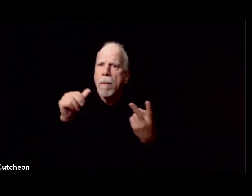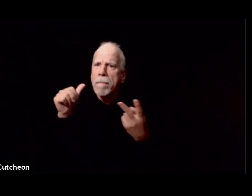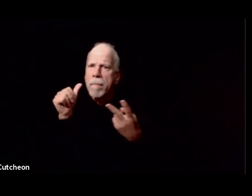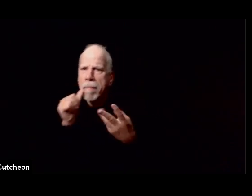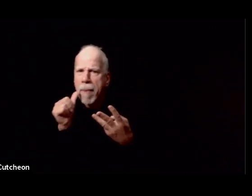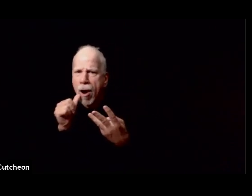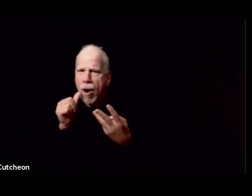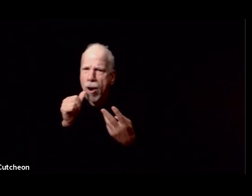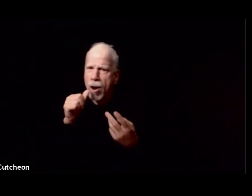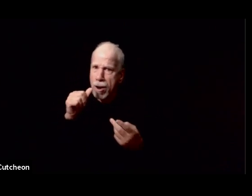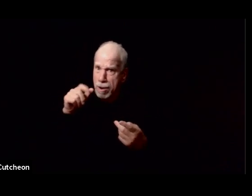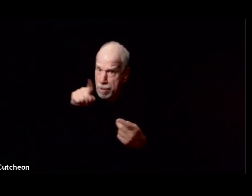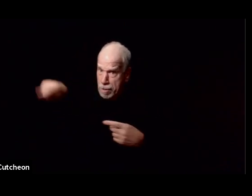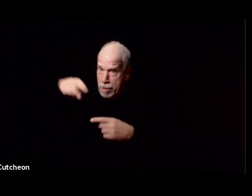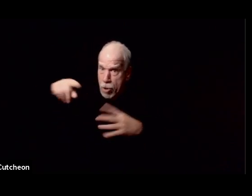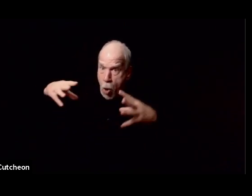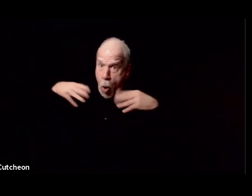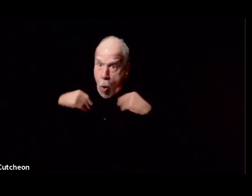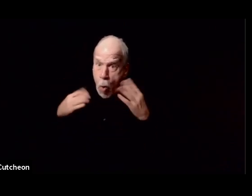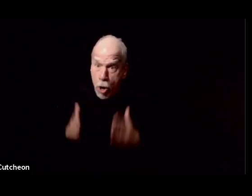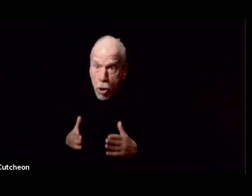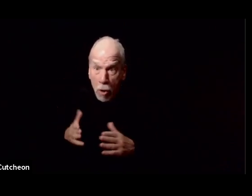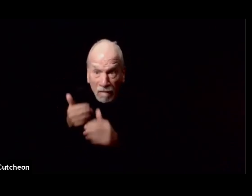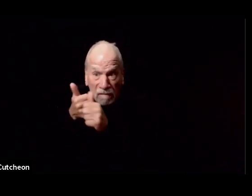down bars if this continues either individually or like a statewide